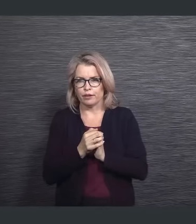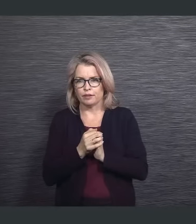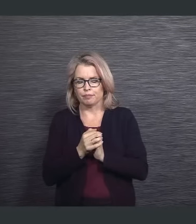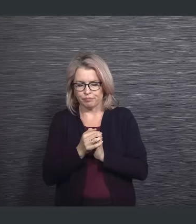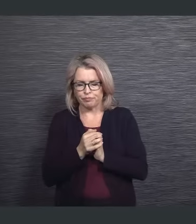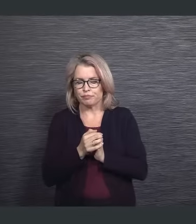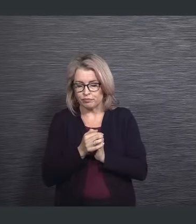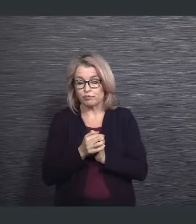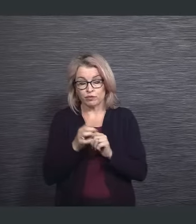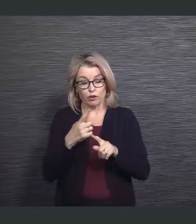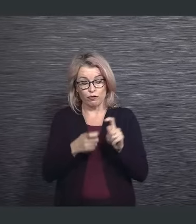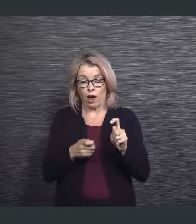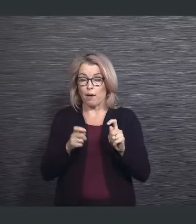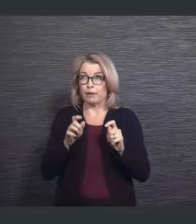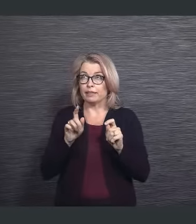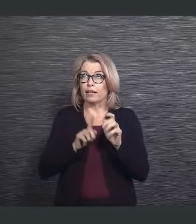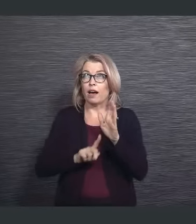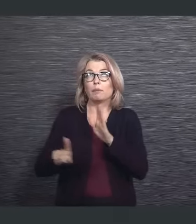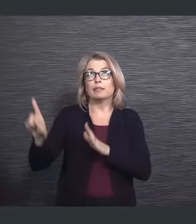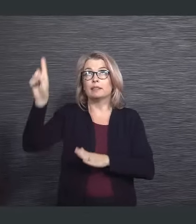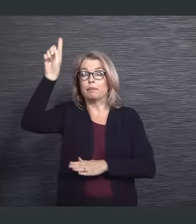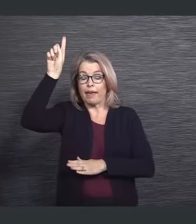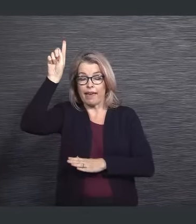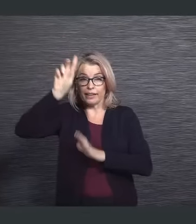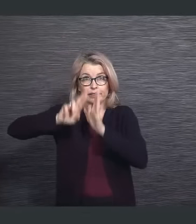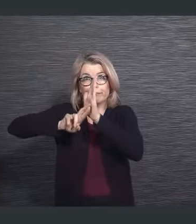And from space, there are no borders.